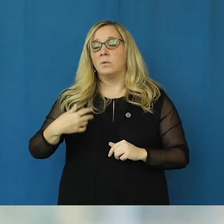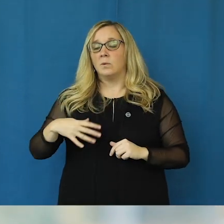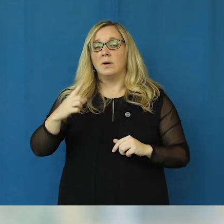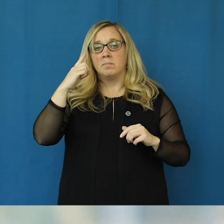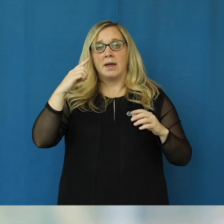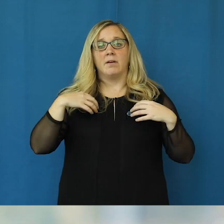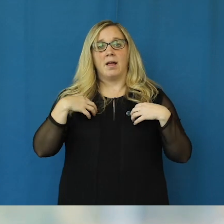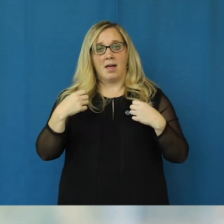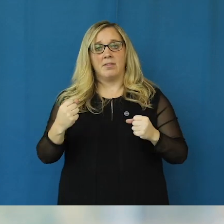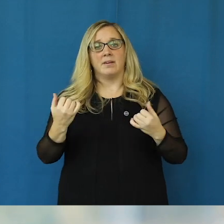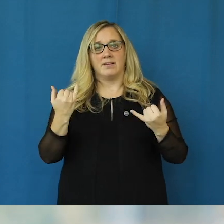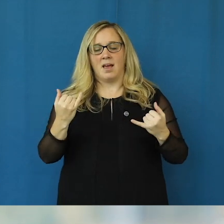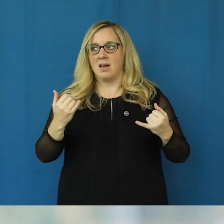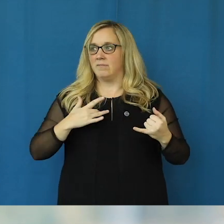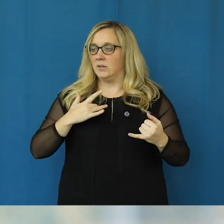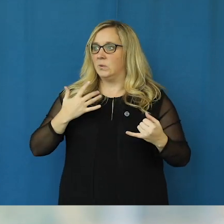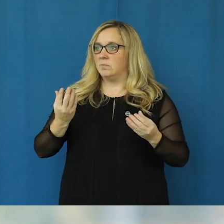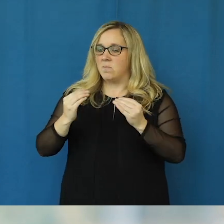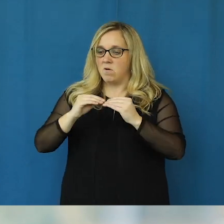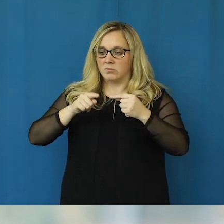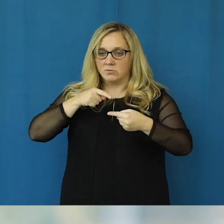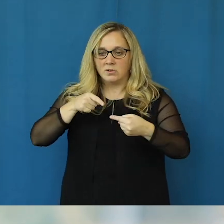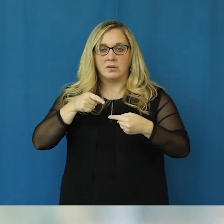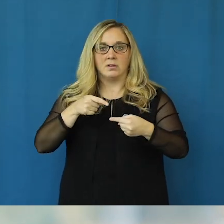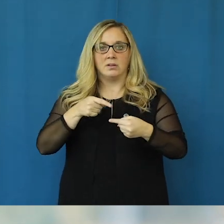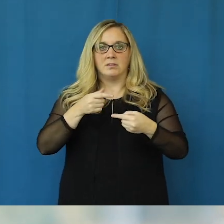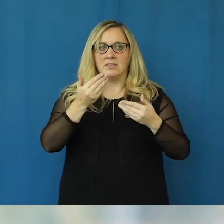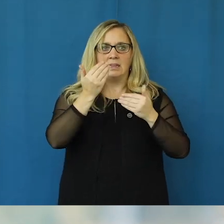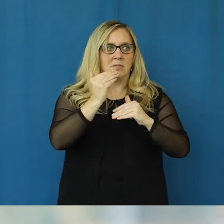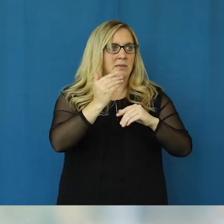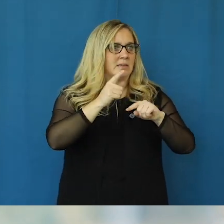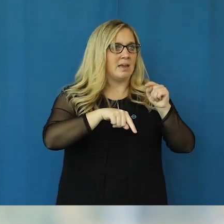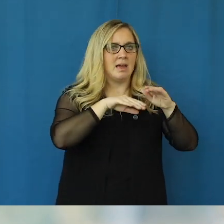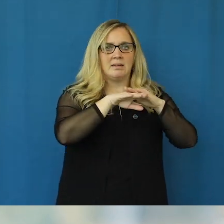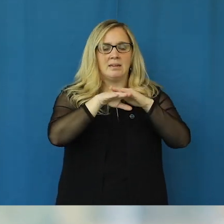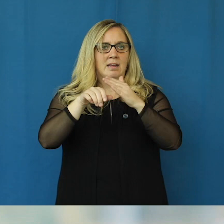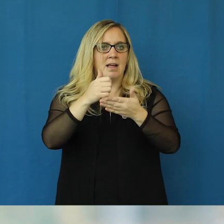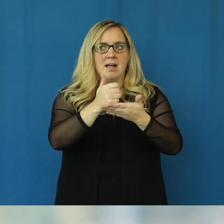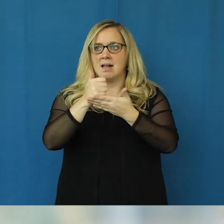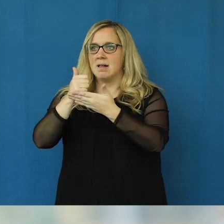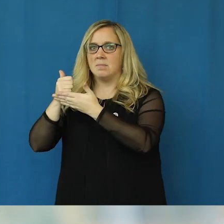Mental health was on the forefront, access to services was limited, and the ability to have our regular social interactions